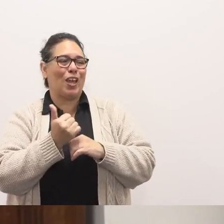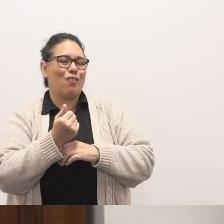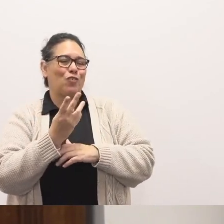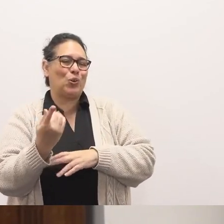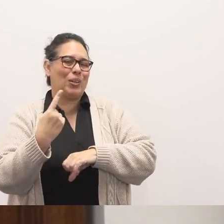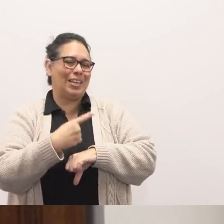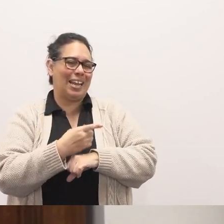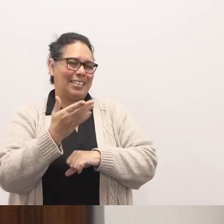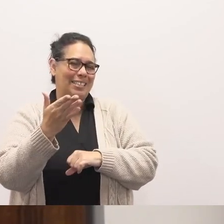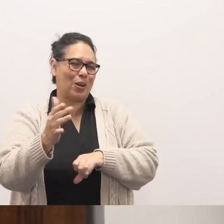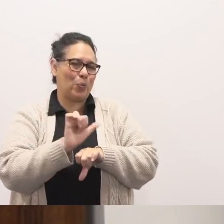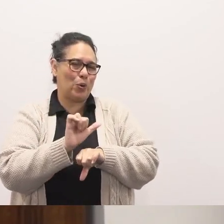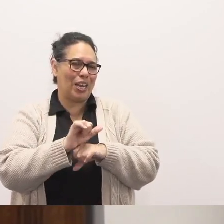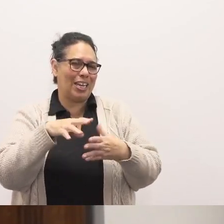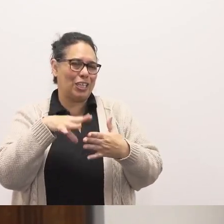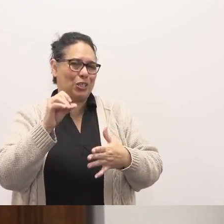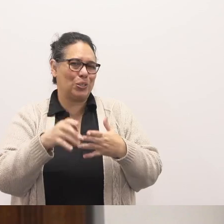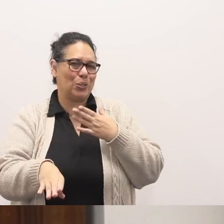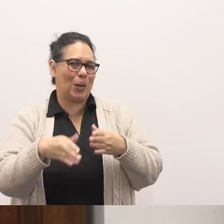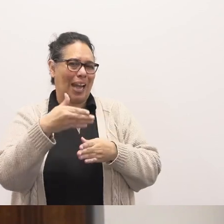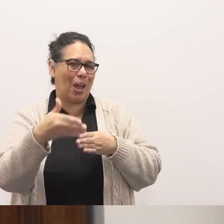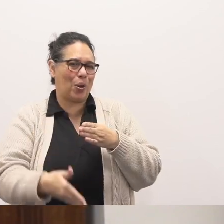on our Student Outcome Focused Governance.